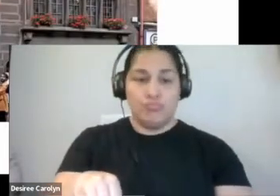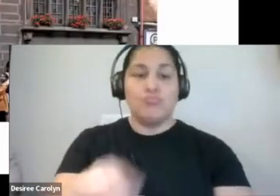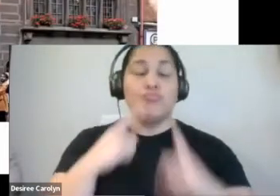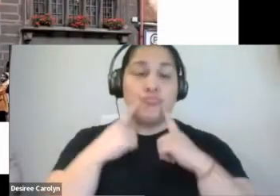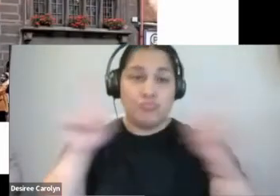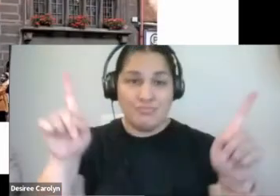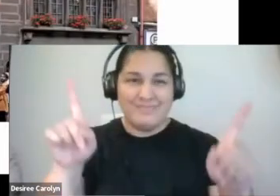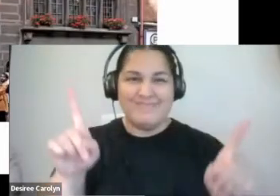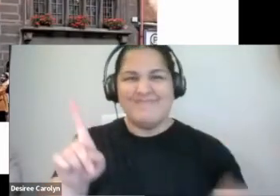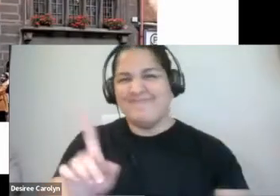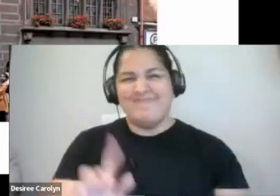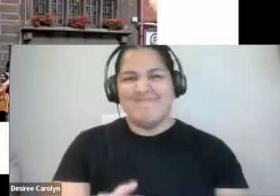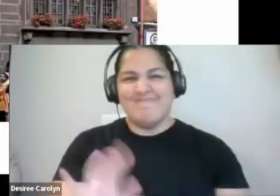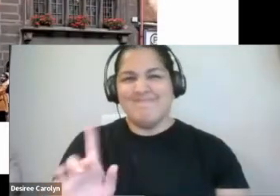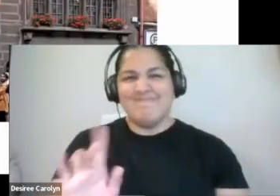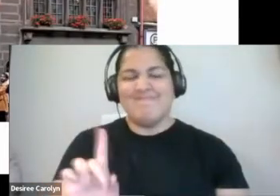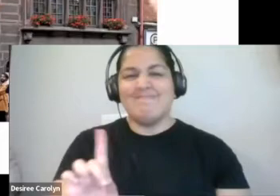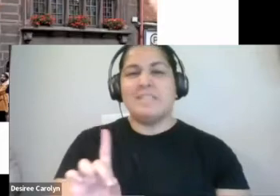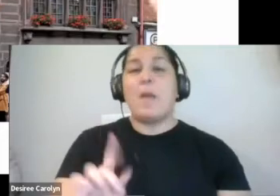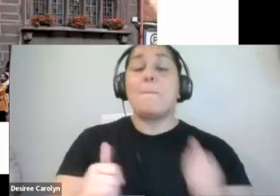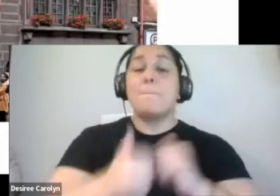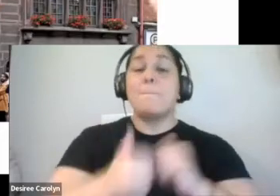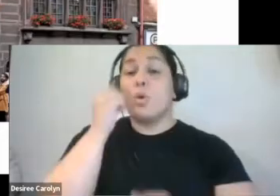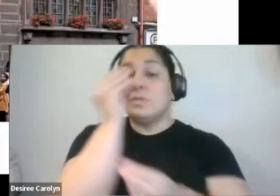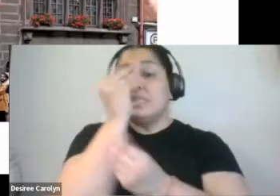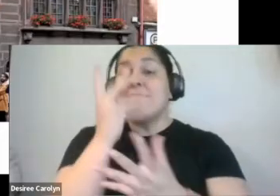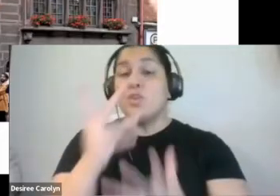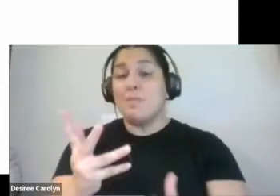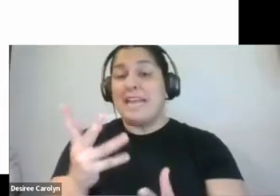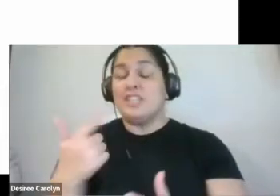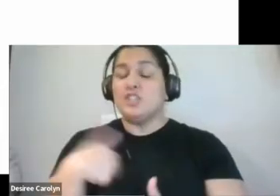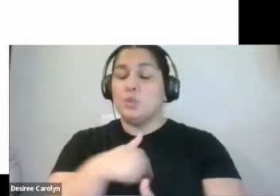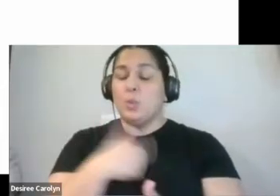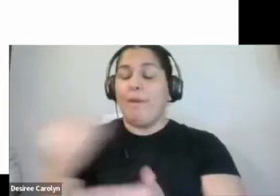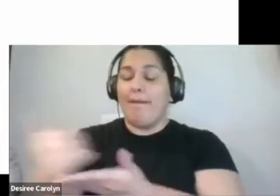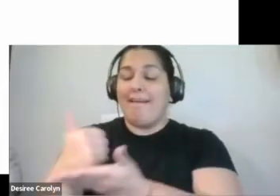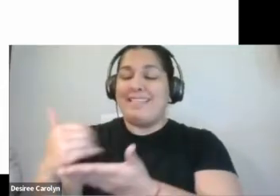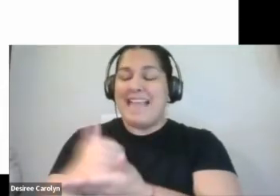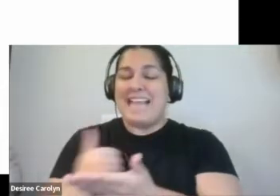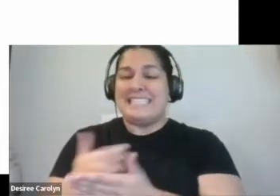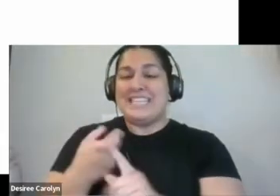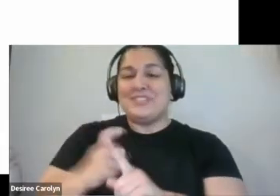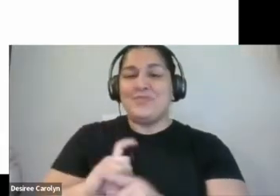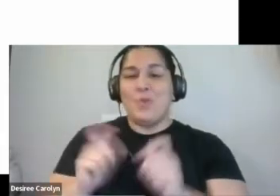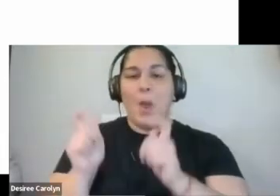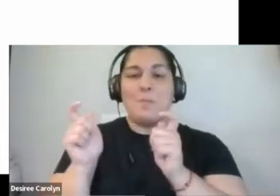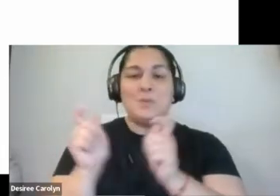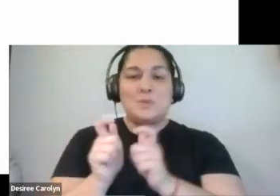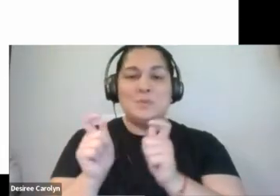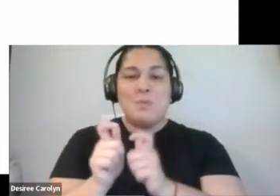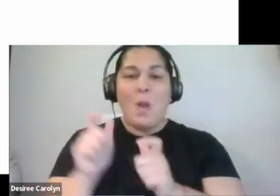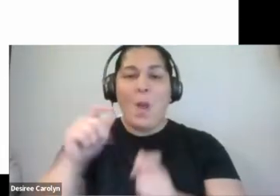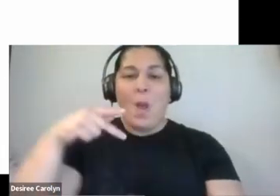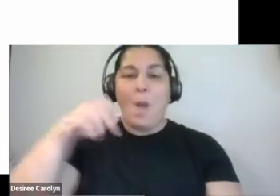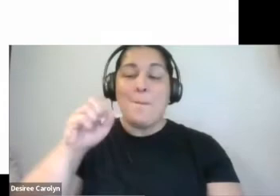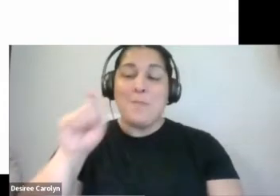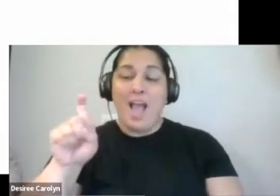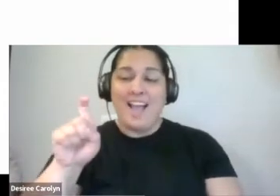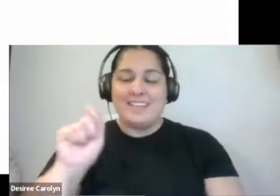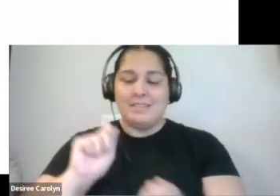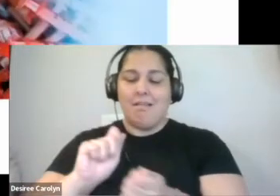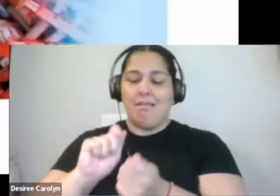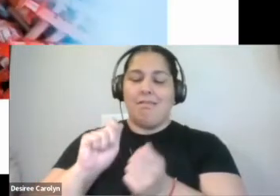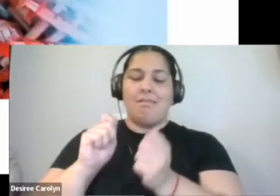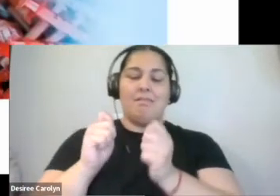data that we have is based on the earlier smallpox vaccines that have been repurposed for MPOX.